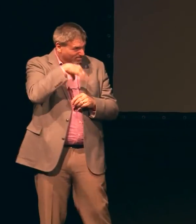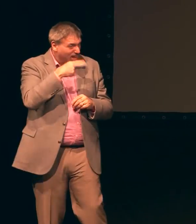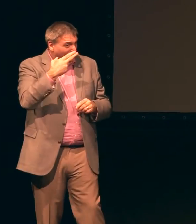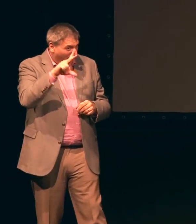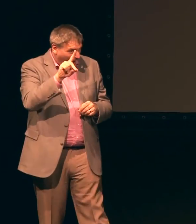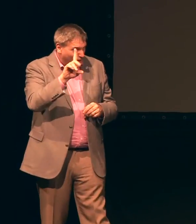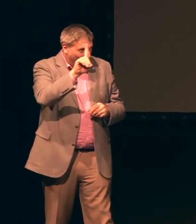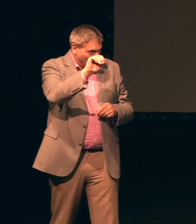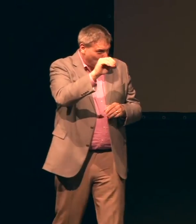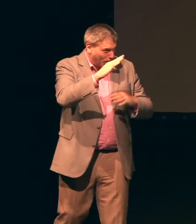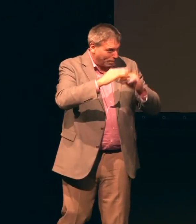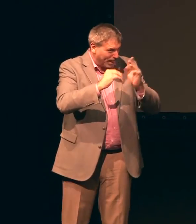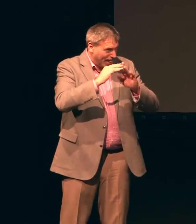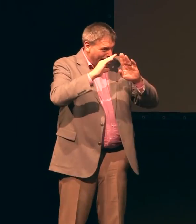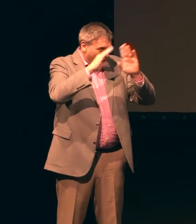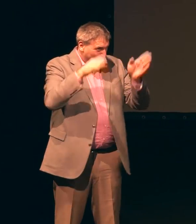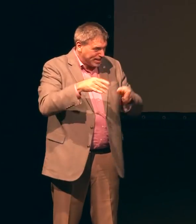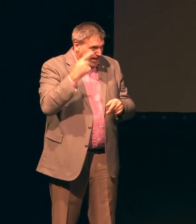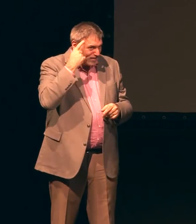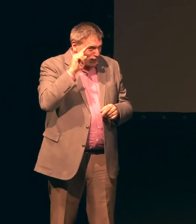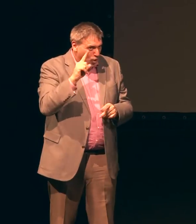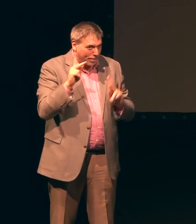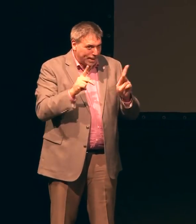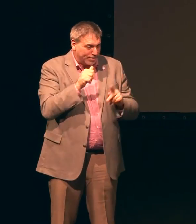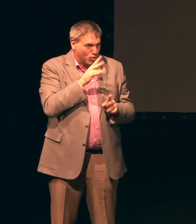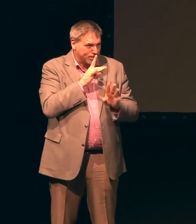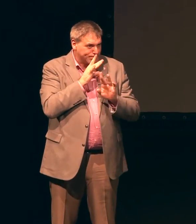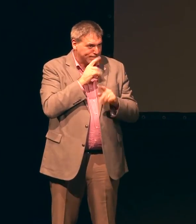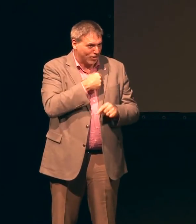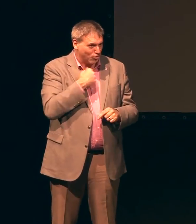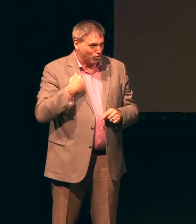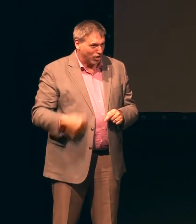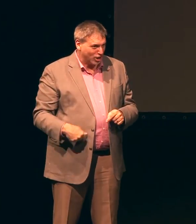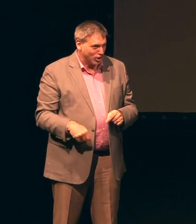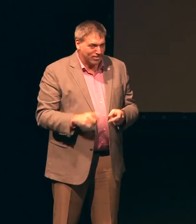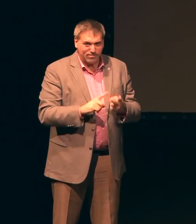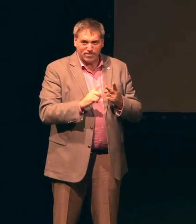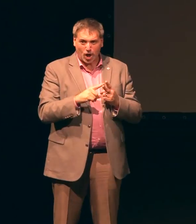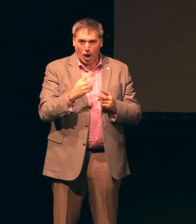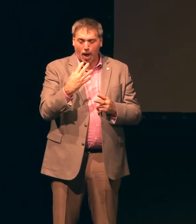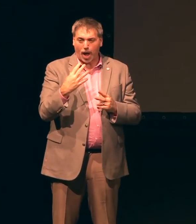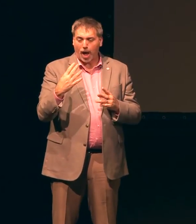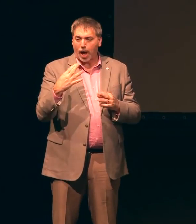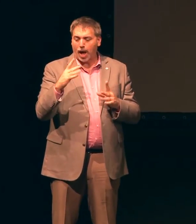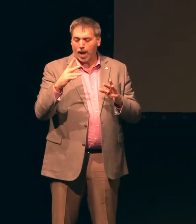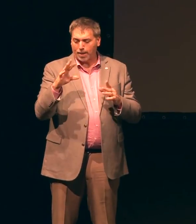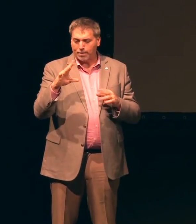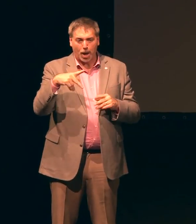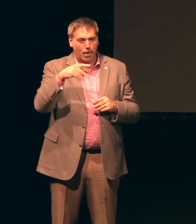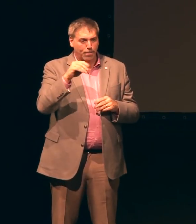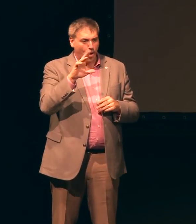use more of discussing the idea of using HUD for people, for example, who speak various